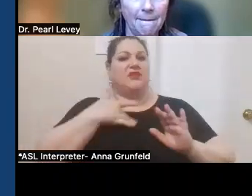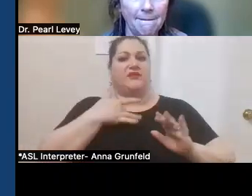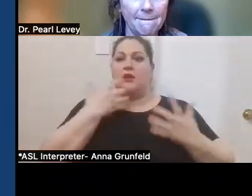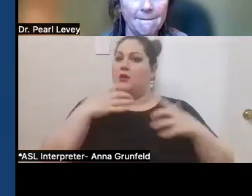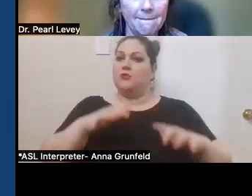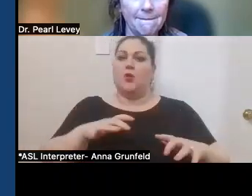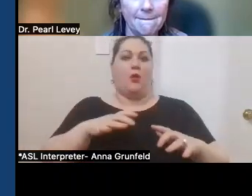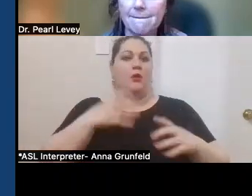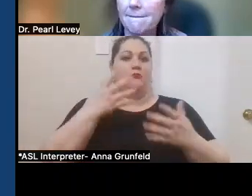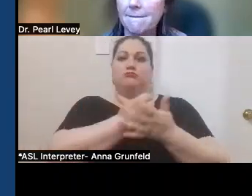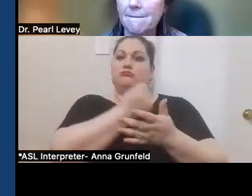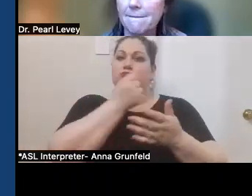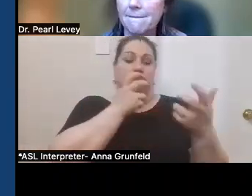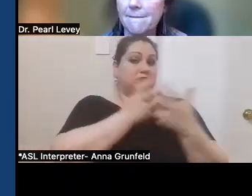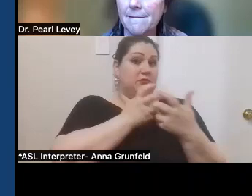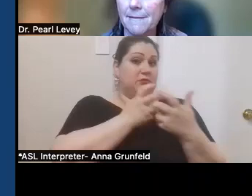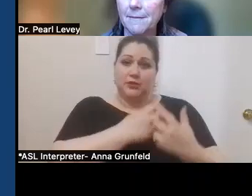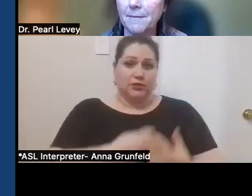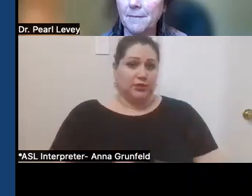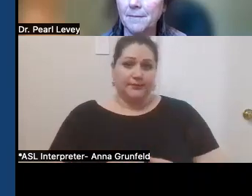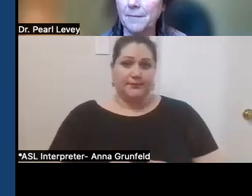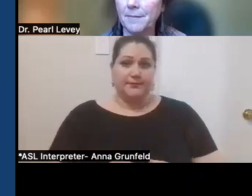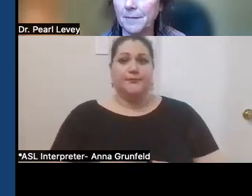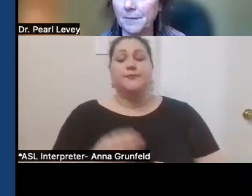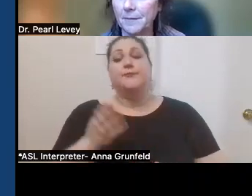Yeah, and a couple of strategies that we used to know to help mitigate that is, you know,